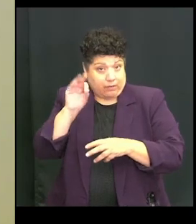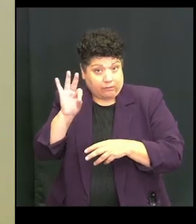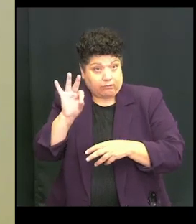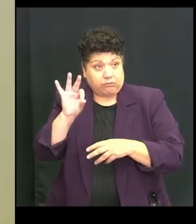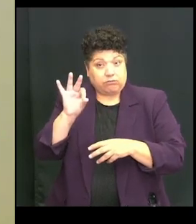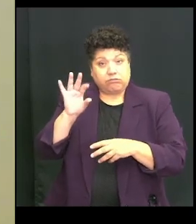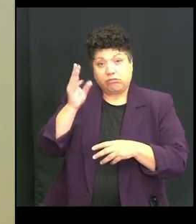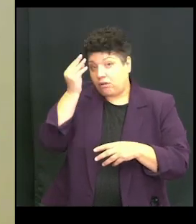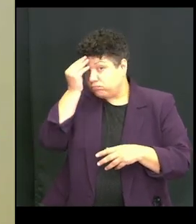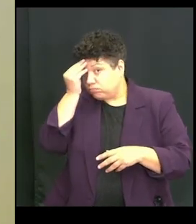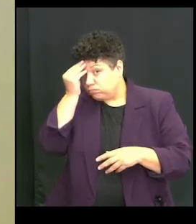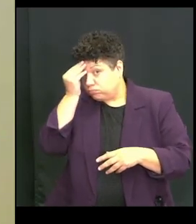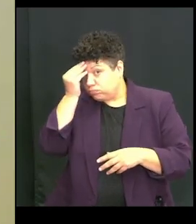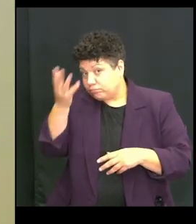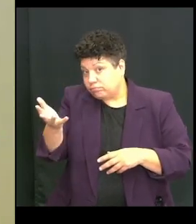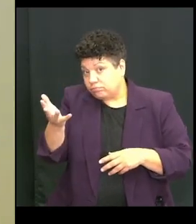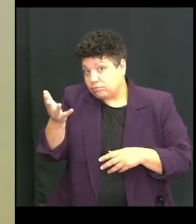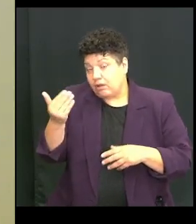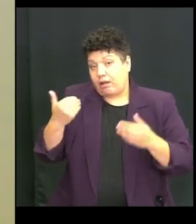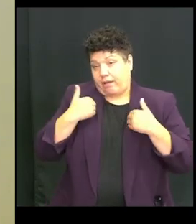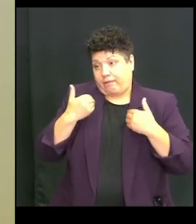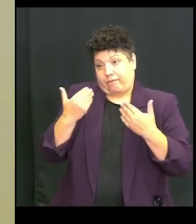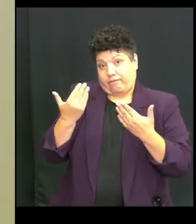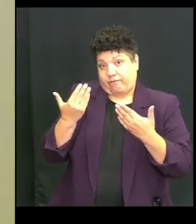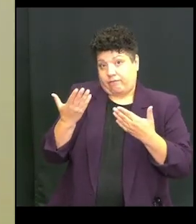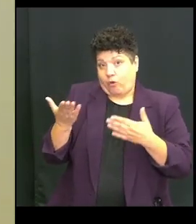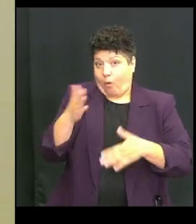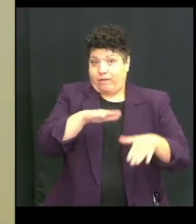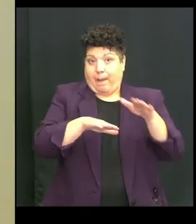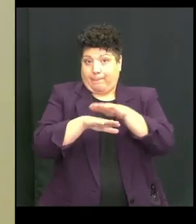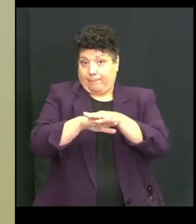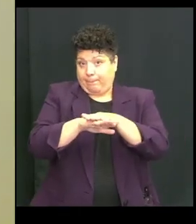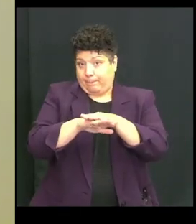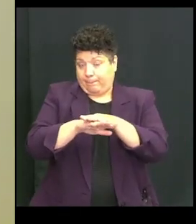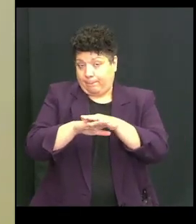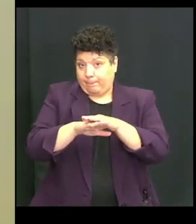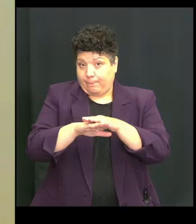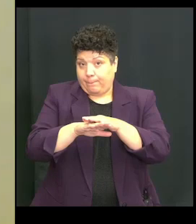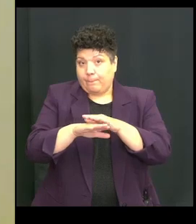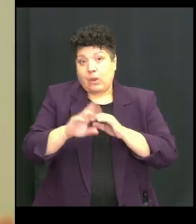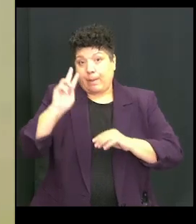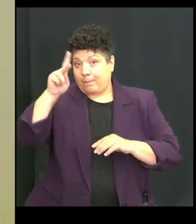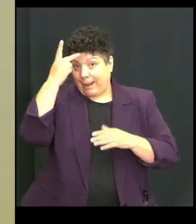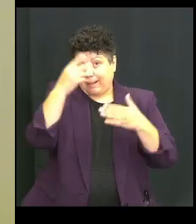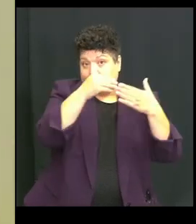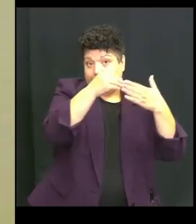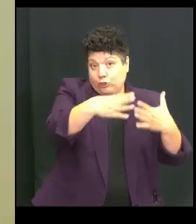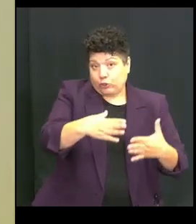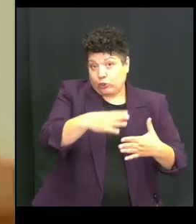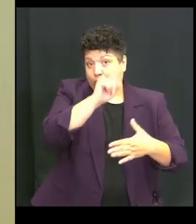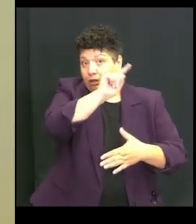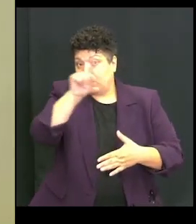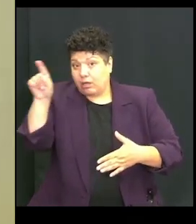that there is some overlap between political leaders in different parties